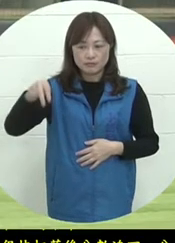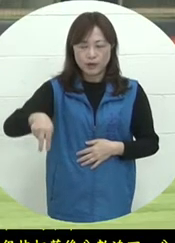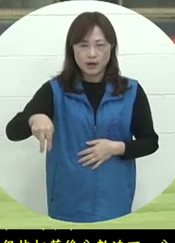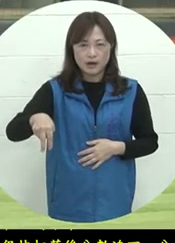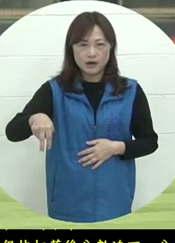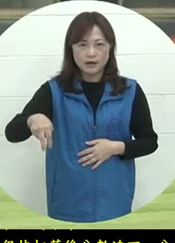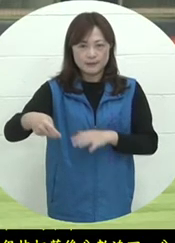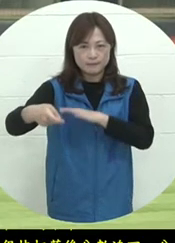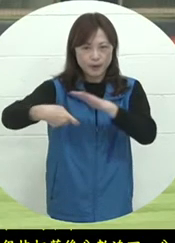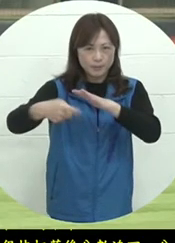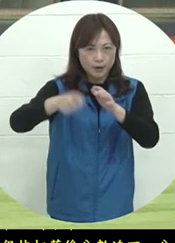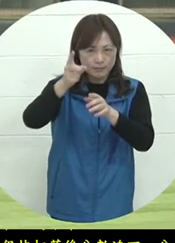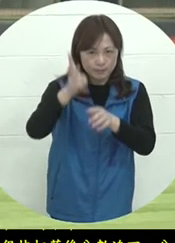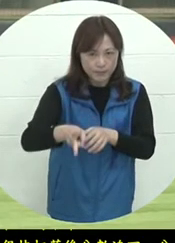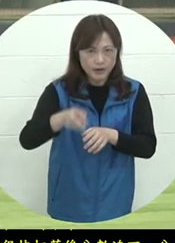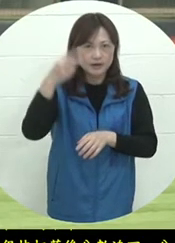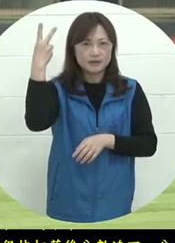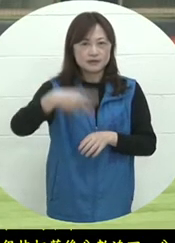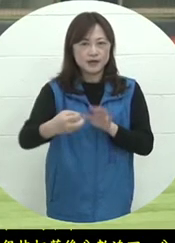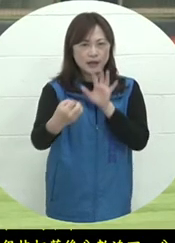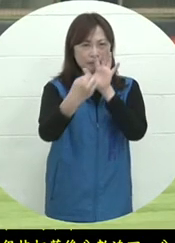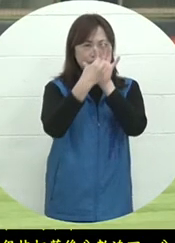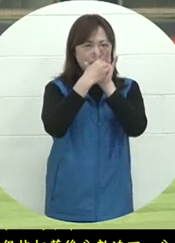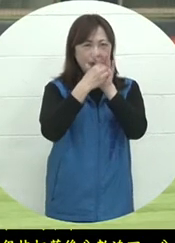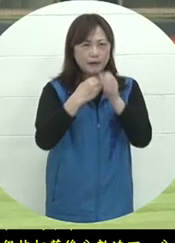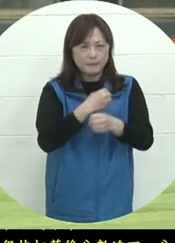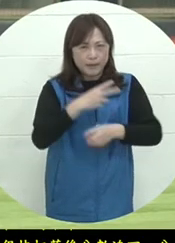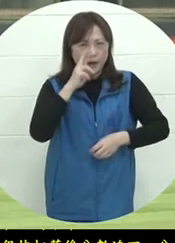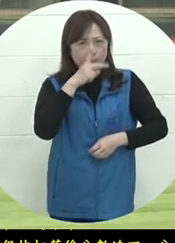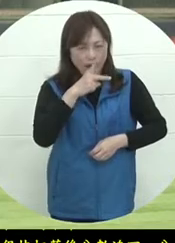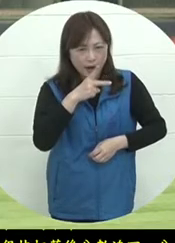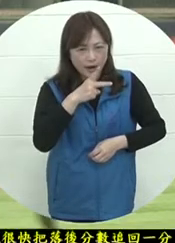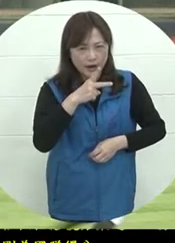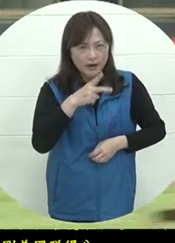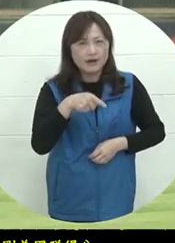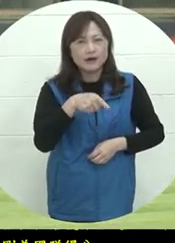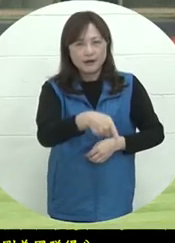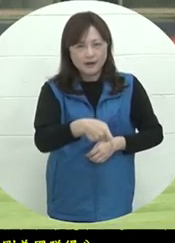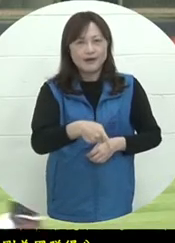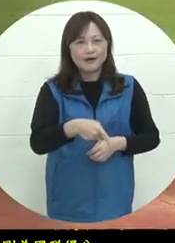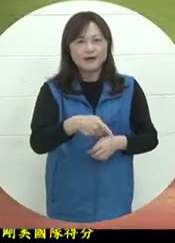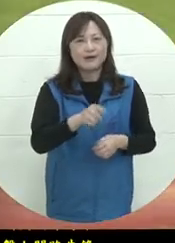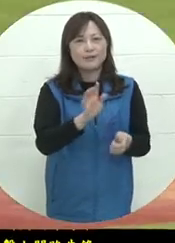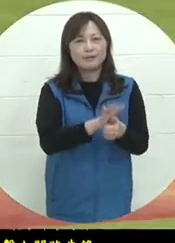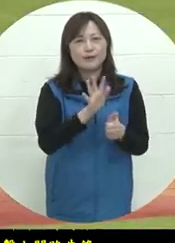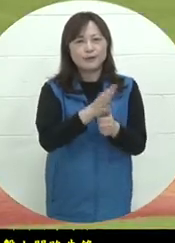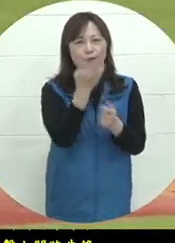He also added a supplementary hand. A passing error is equivalent to relying on one of your own corners to create pressure on the opponent and then challenge the replacement.